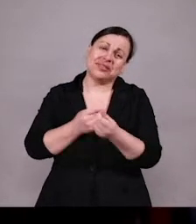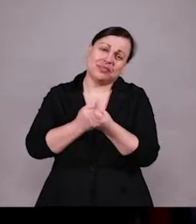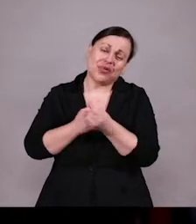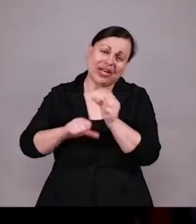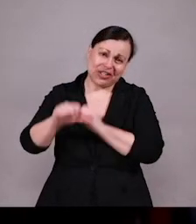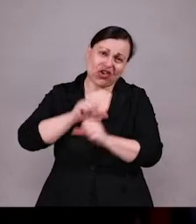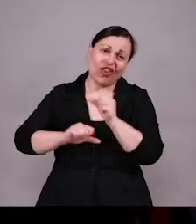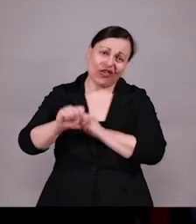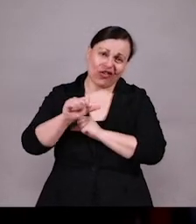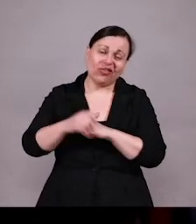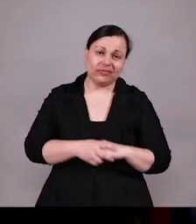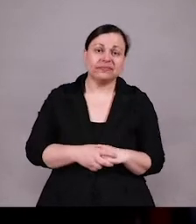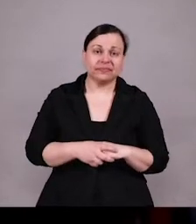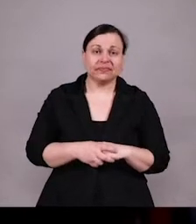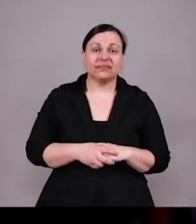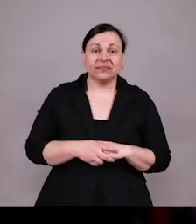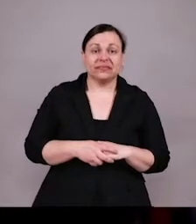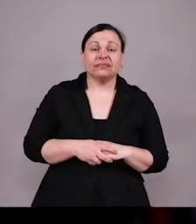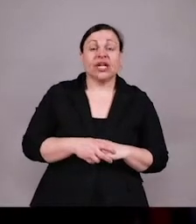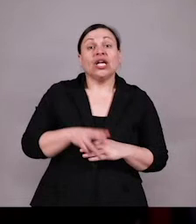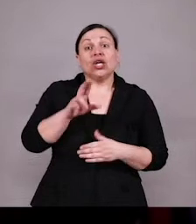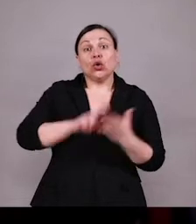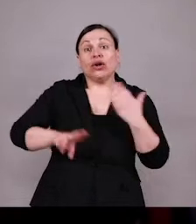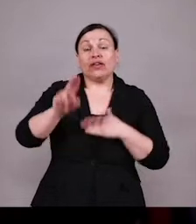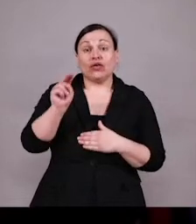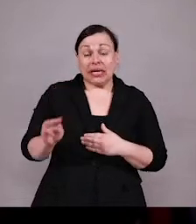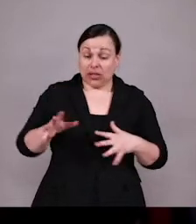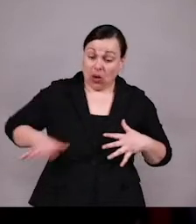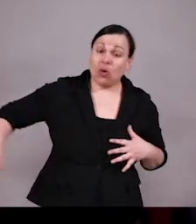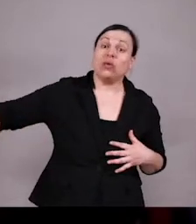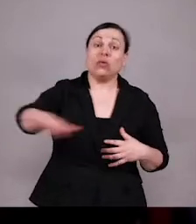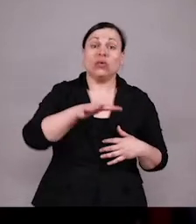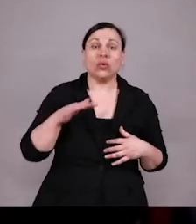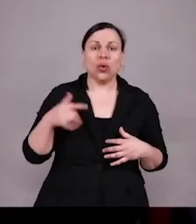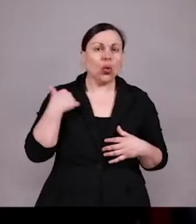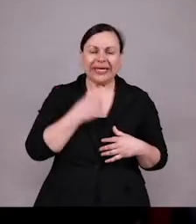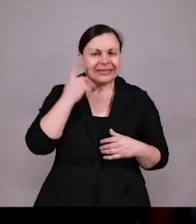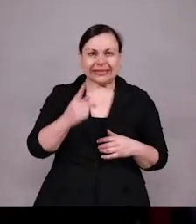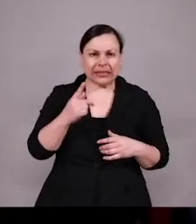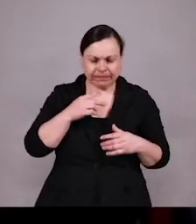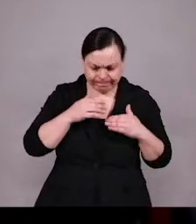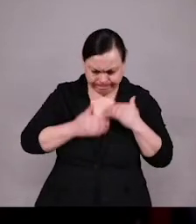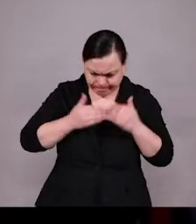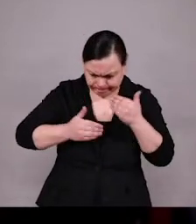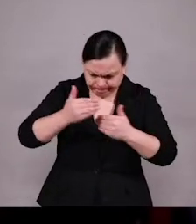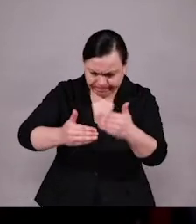The State of The University of New Mexico lives through our work, our successes and our stories – as